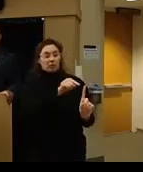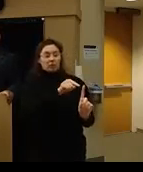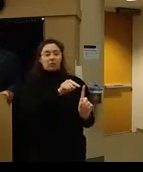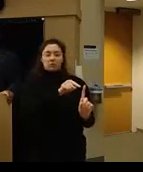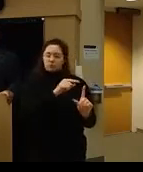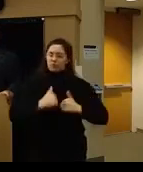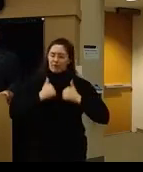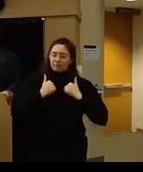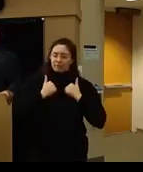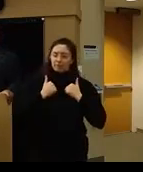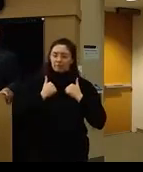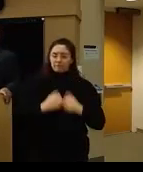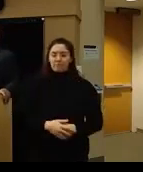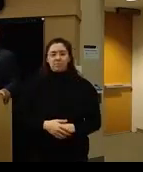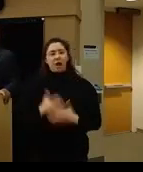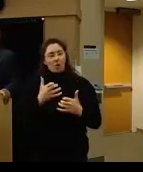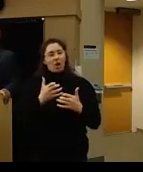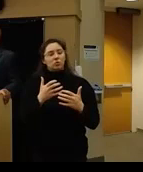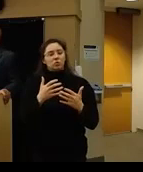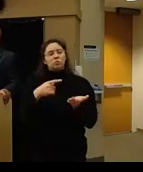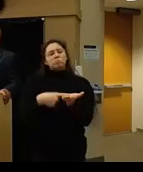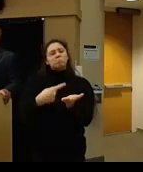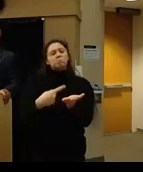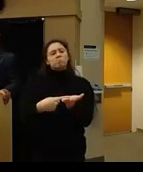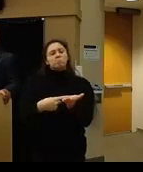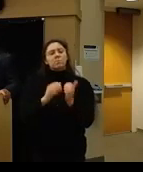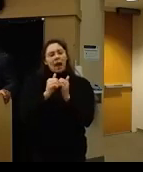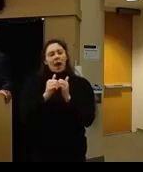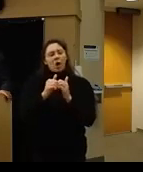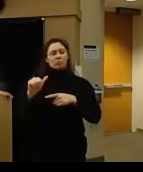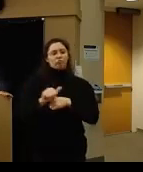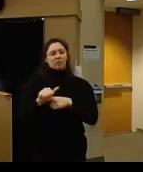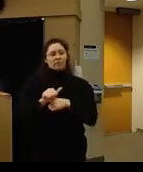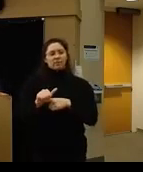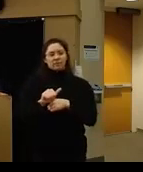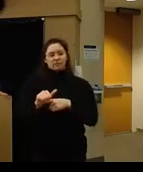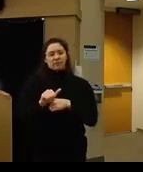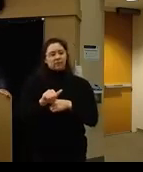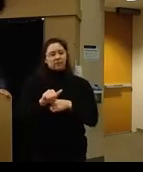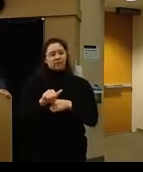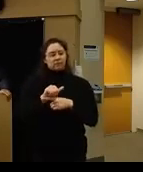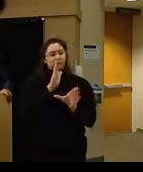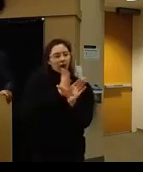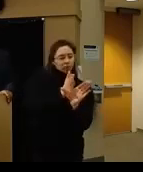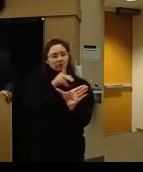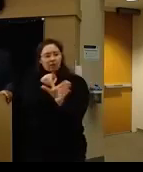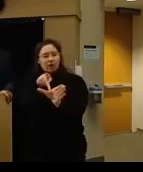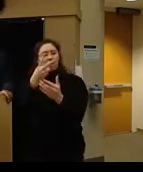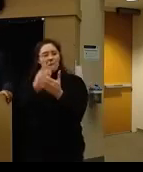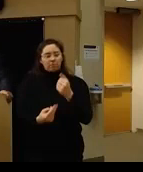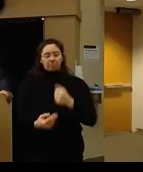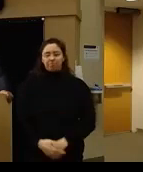have survived and I want to interrogate how we practice uh Psychiatry and psychology now a lot